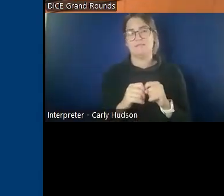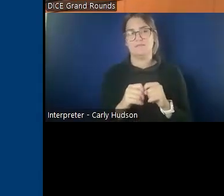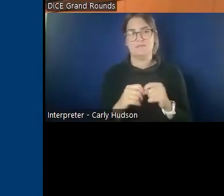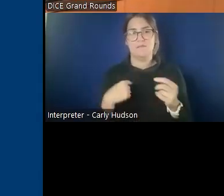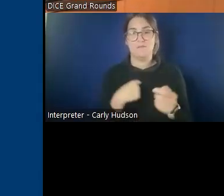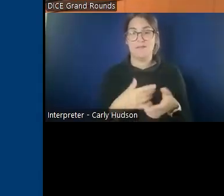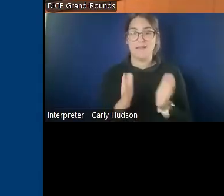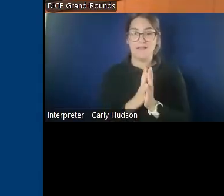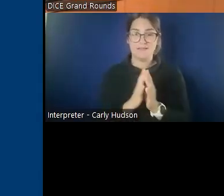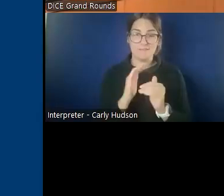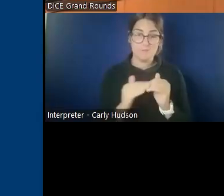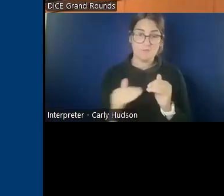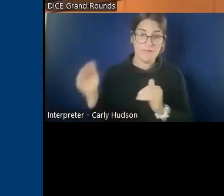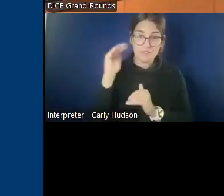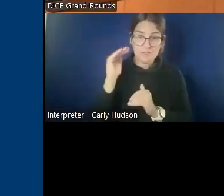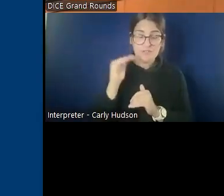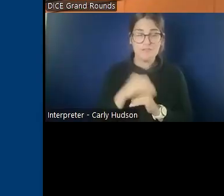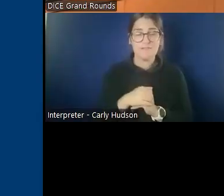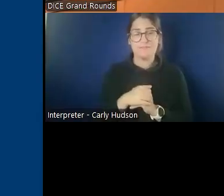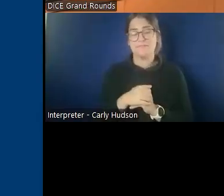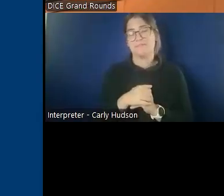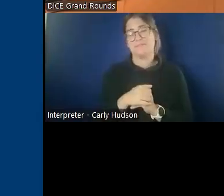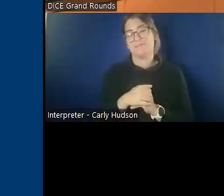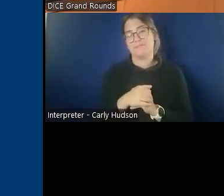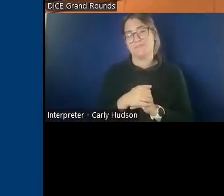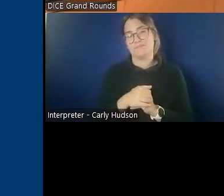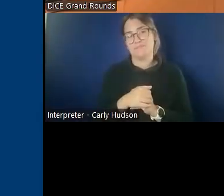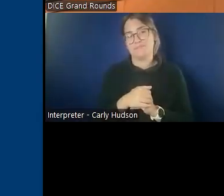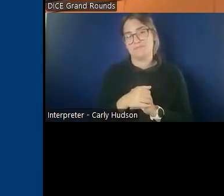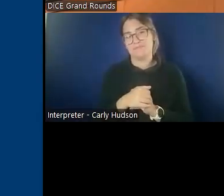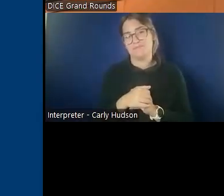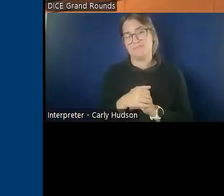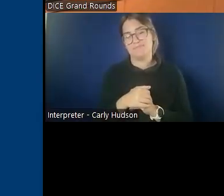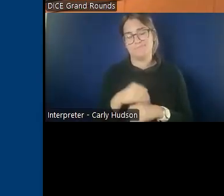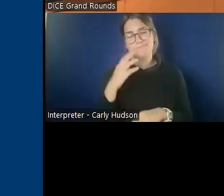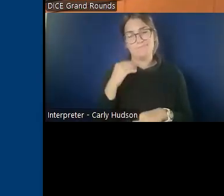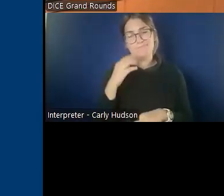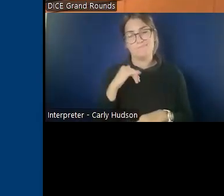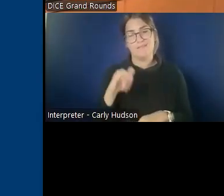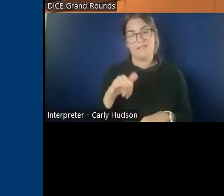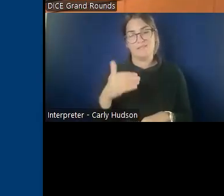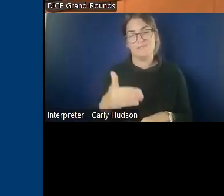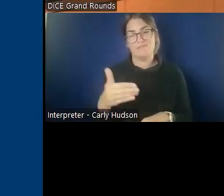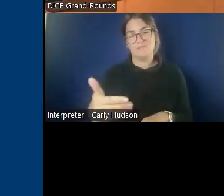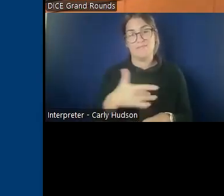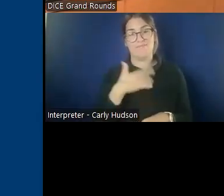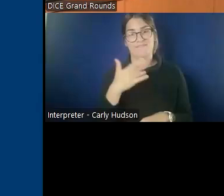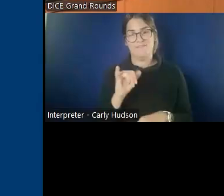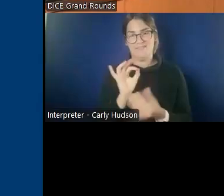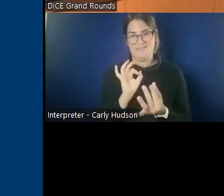too much um I think those are definitely themes that come up um that like can feel discouraging